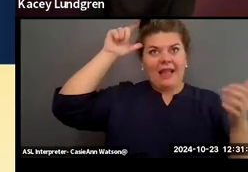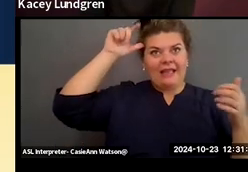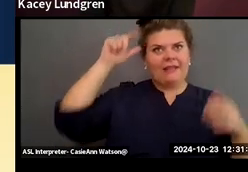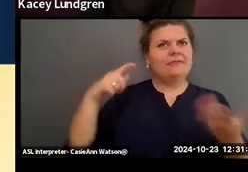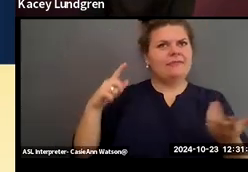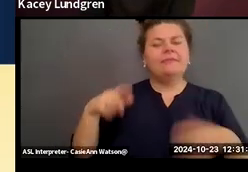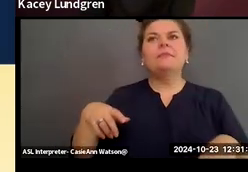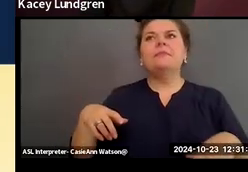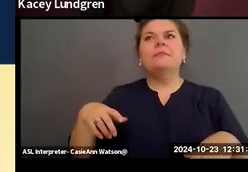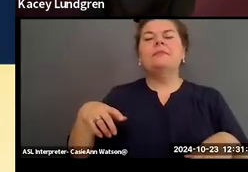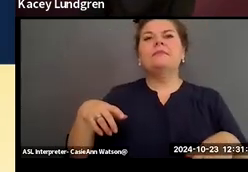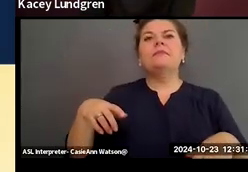There we go. Get rid of that.